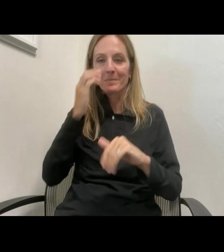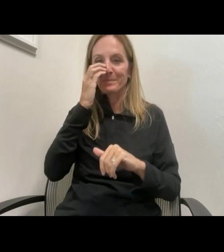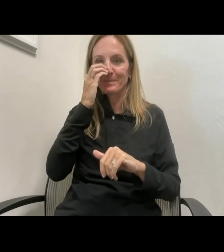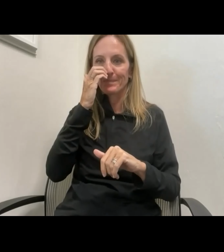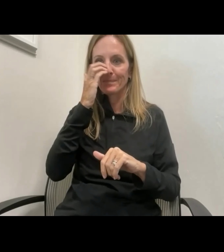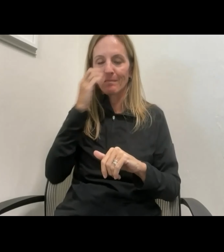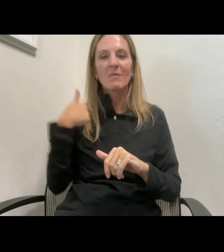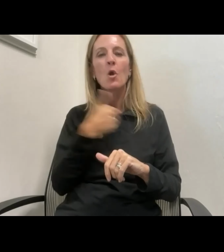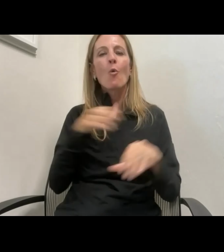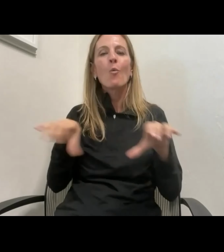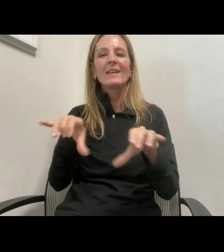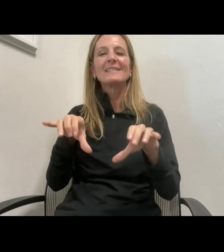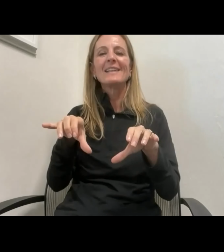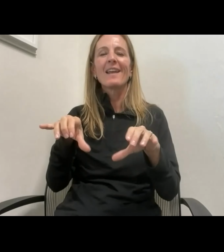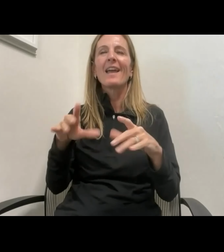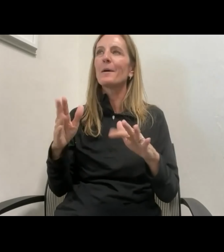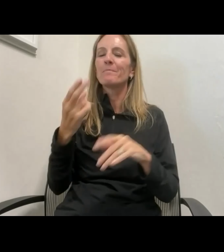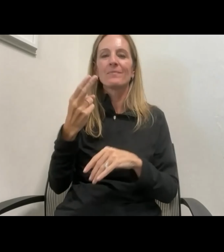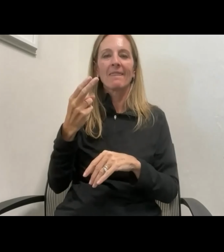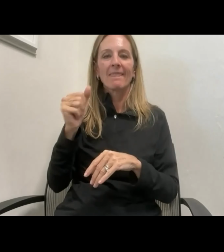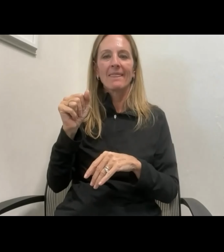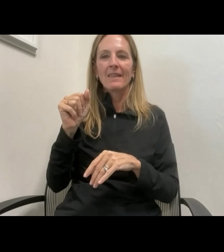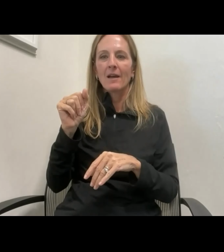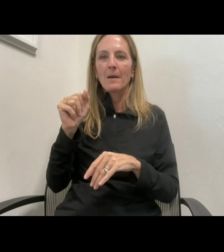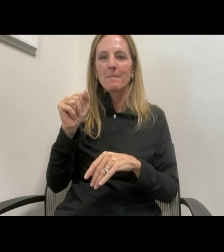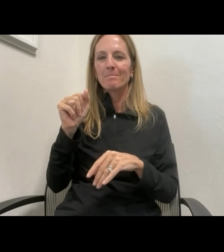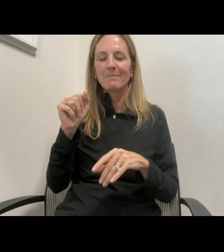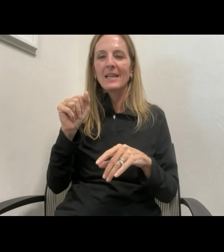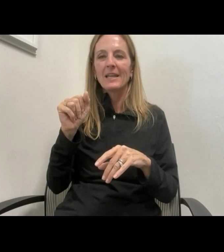learned how to make baked bannock which is not something I've never done before